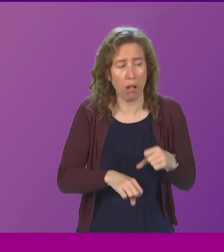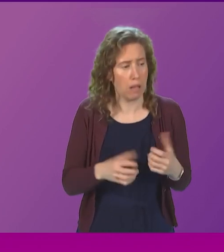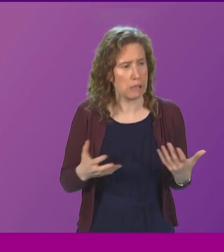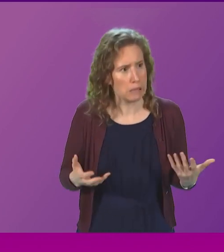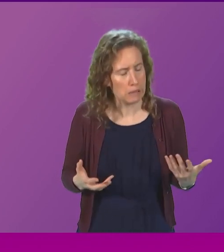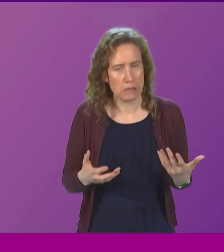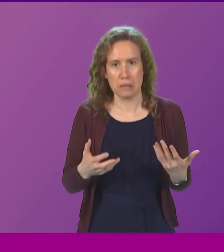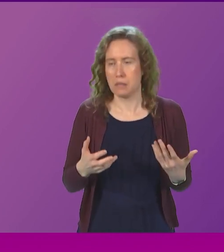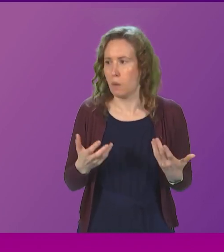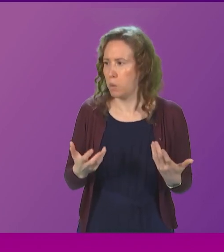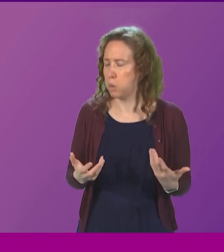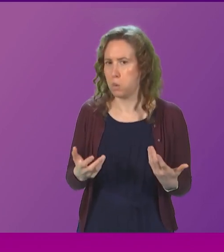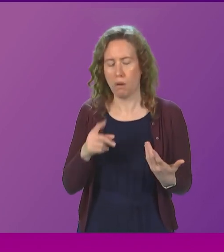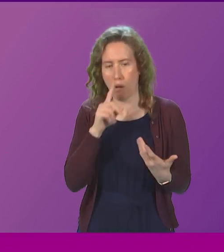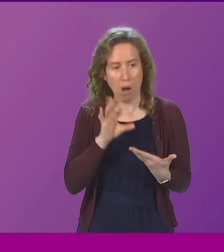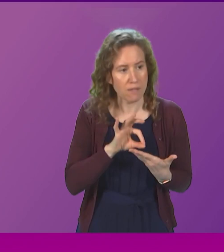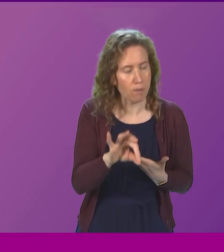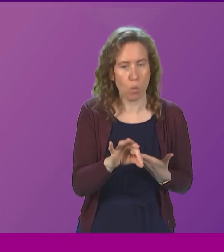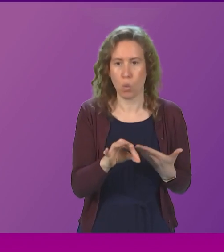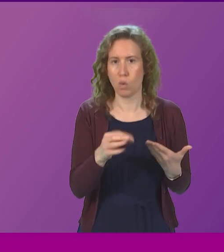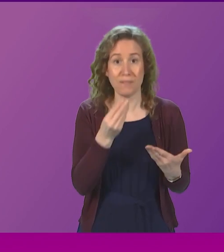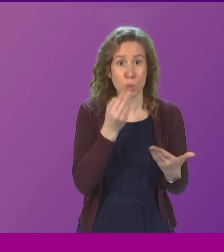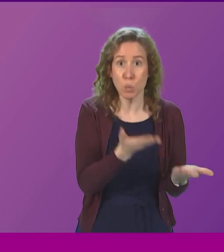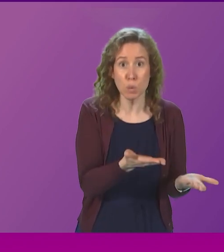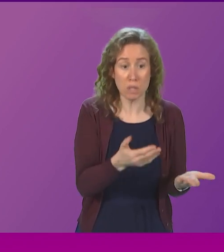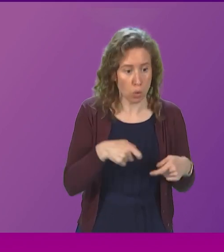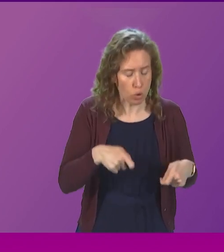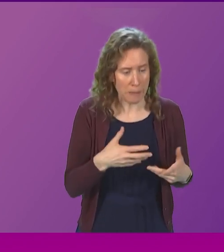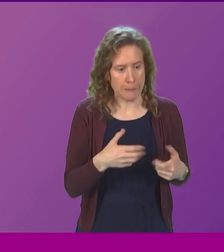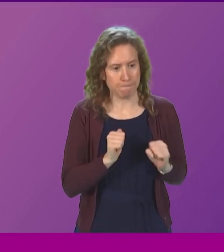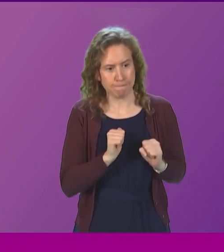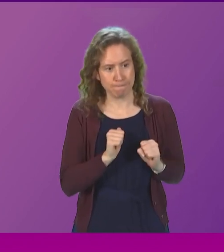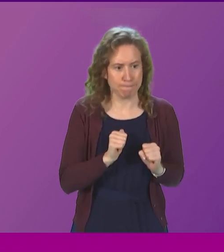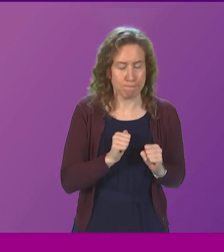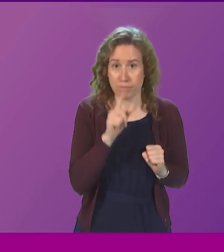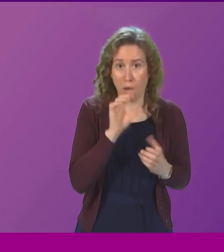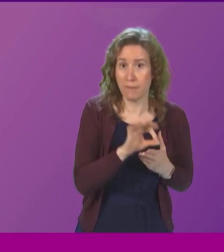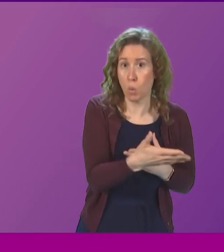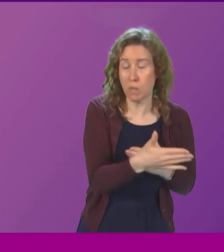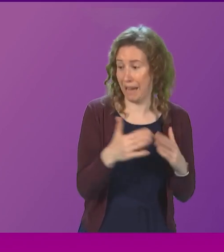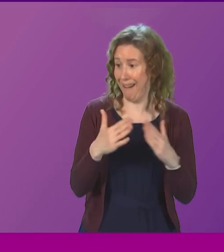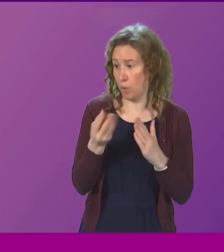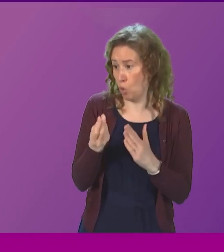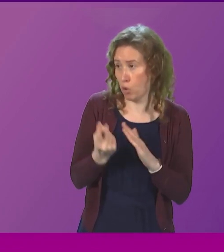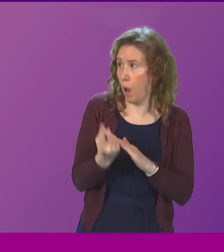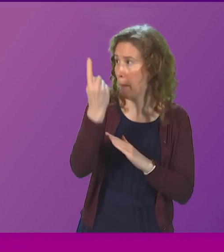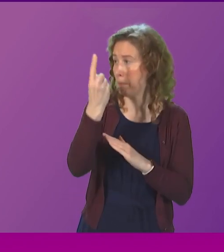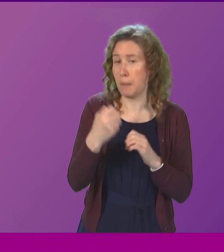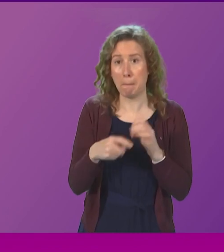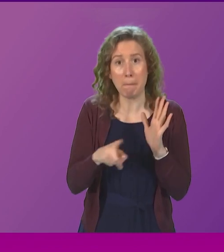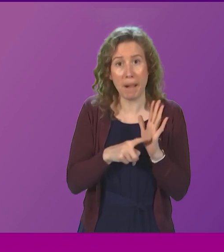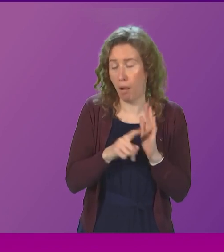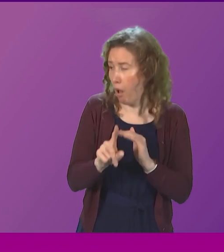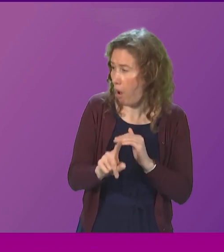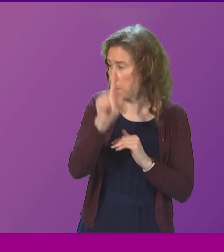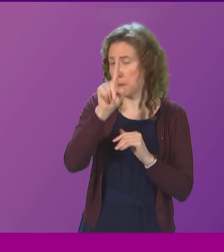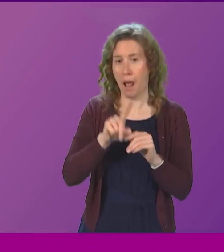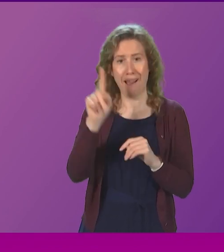the increasingly unaffordable cost of food, the increase in energy bills and the cost